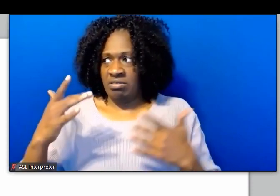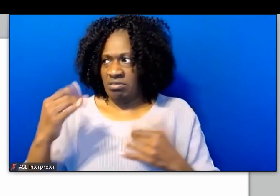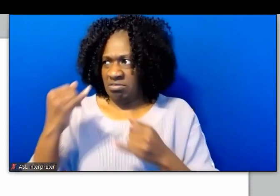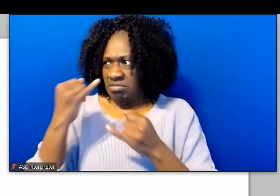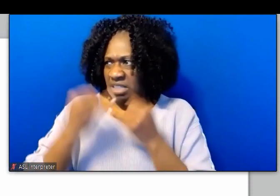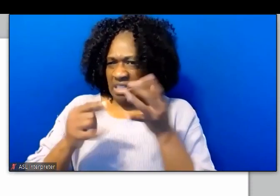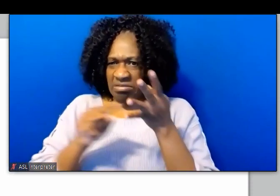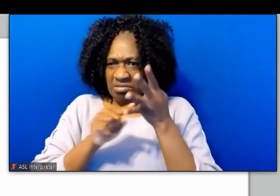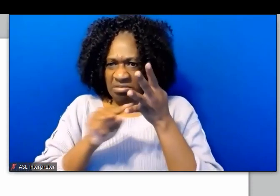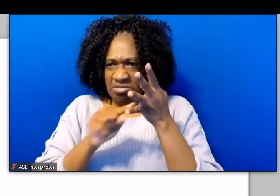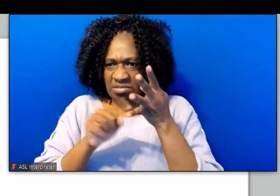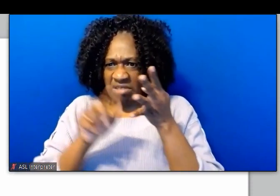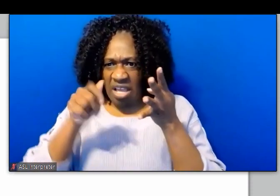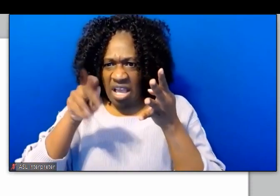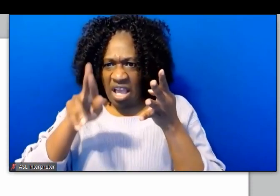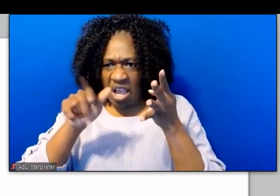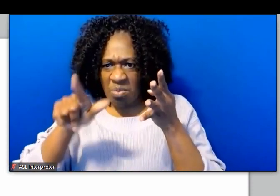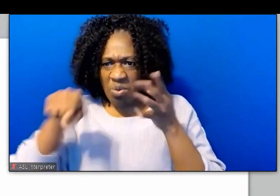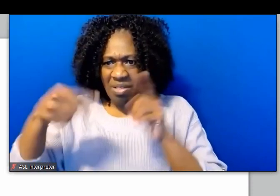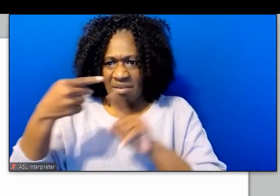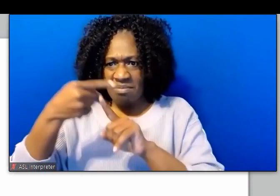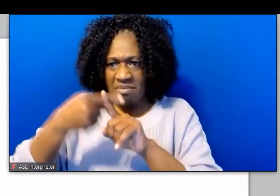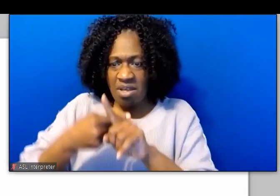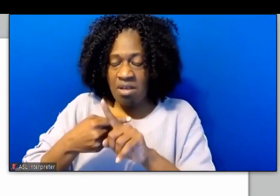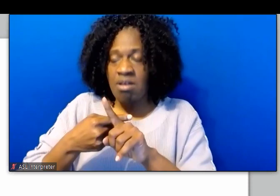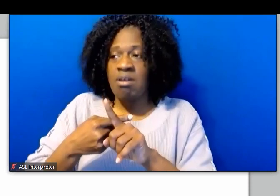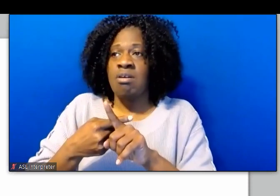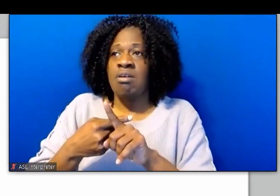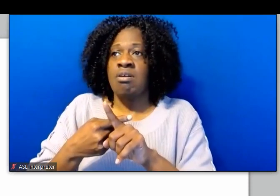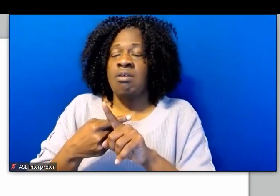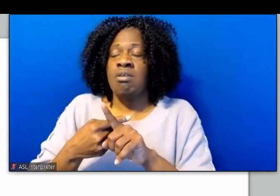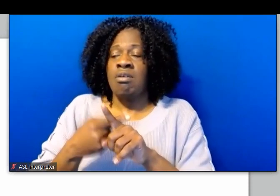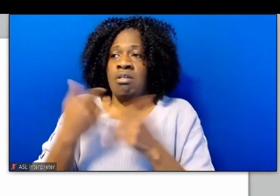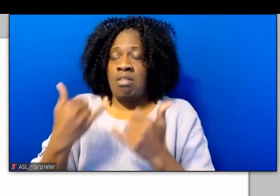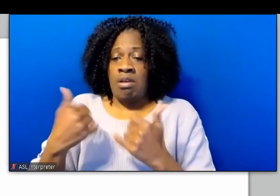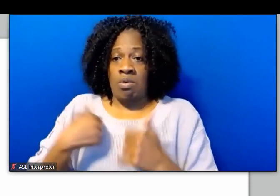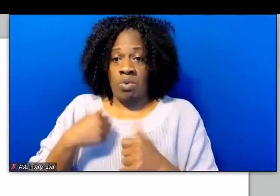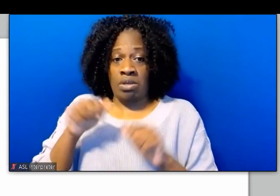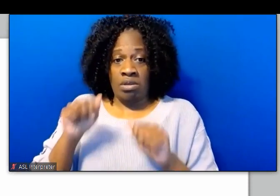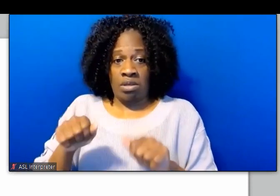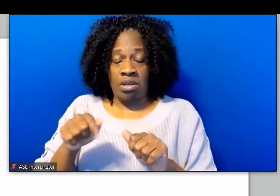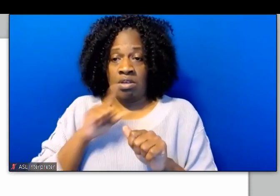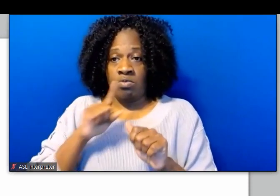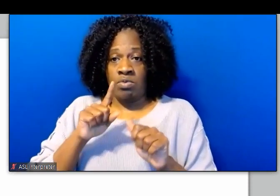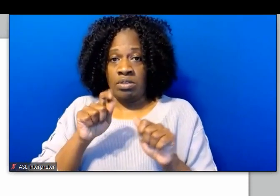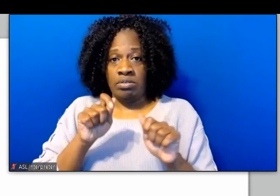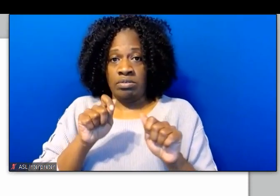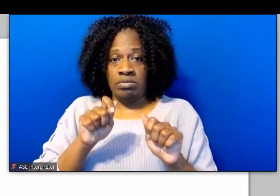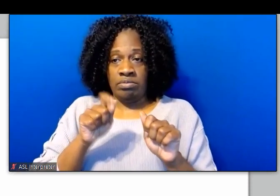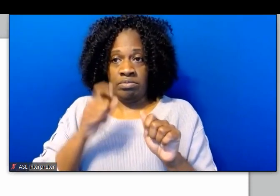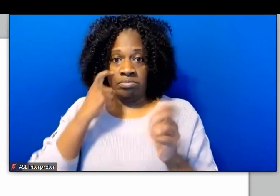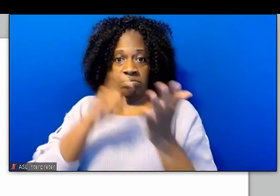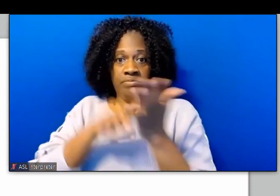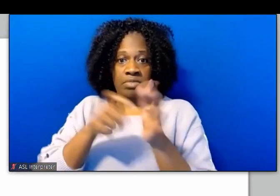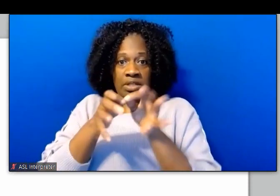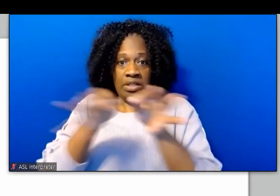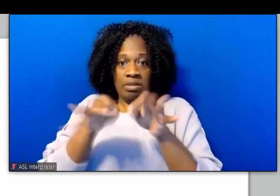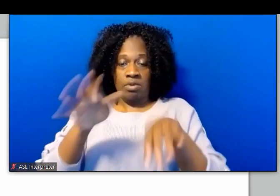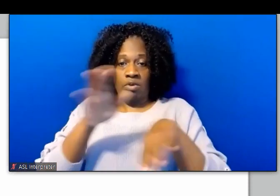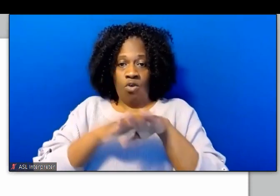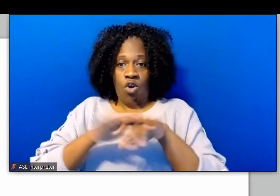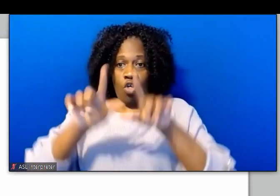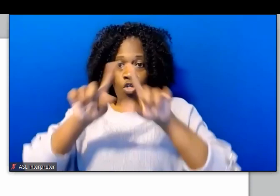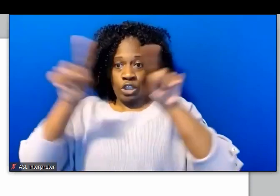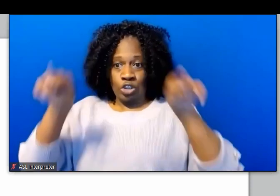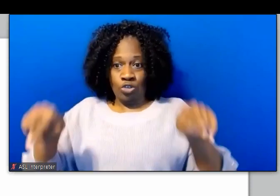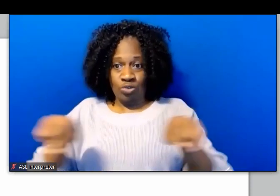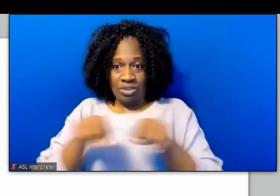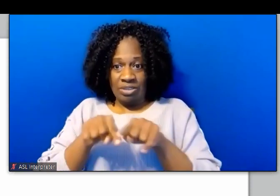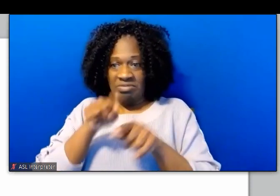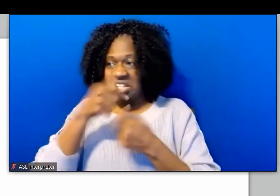and this month where we can actually display the captions on the screen for any participant in the event.